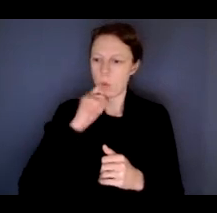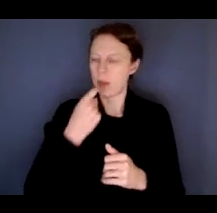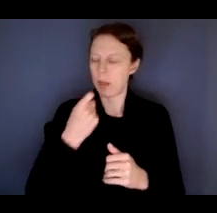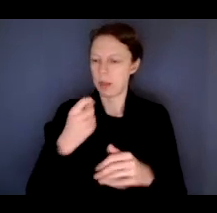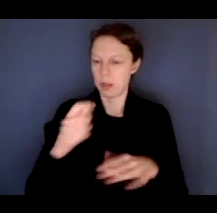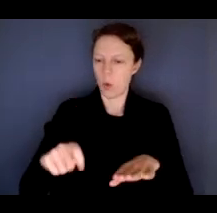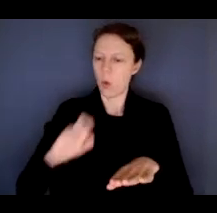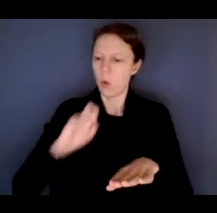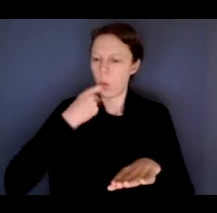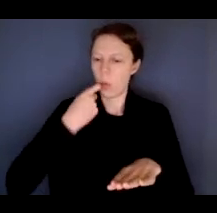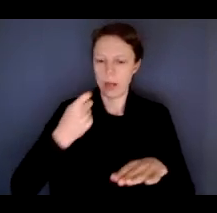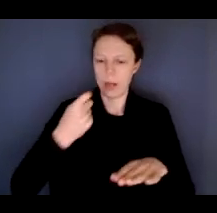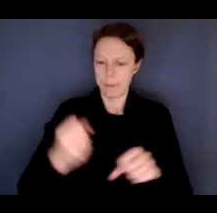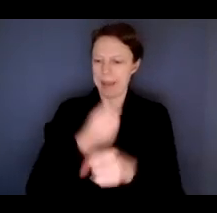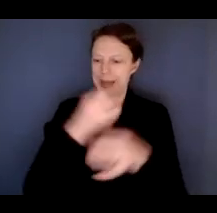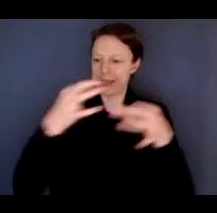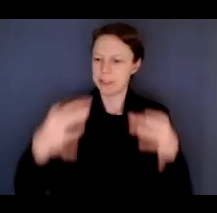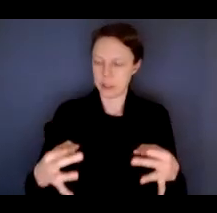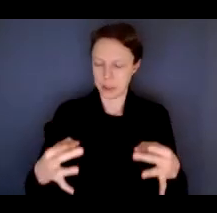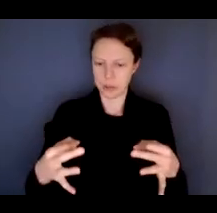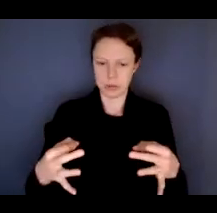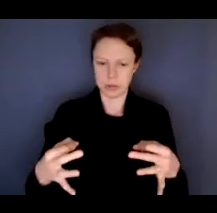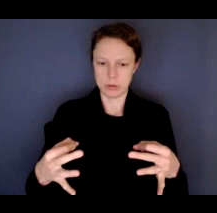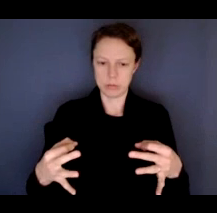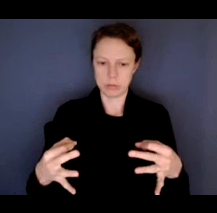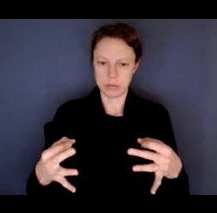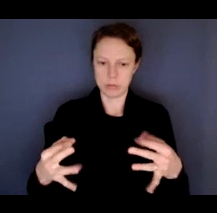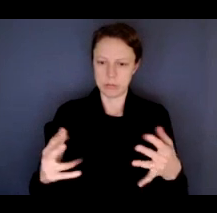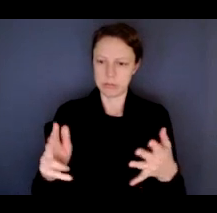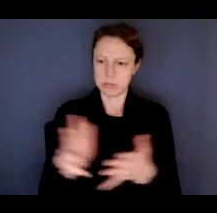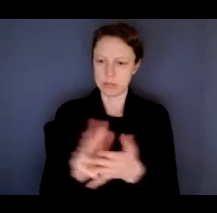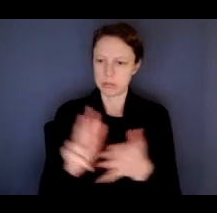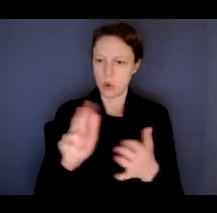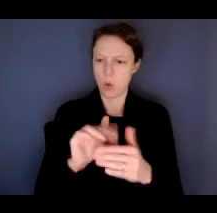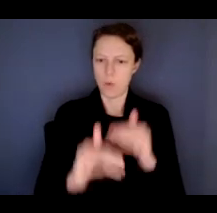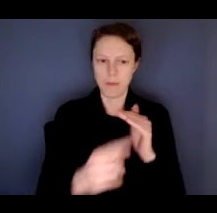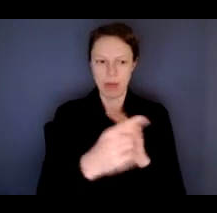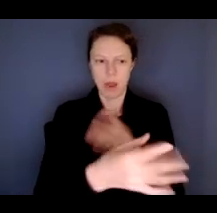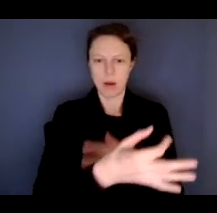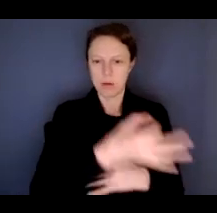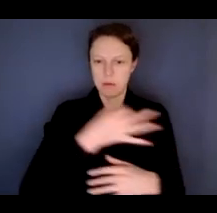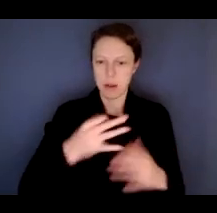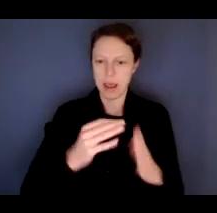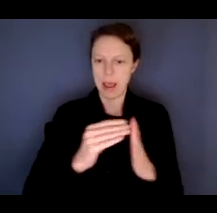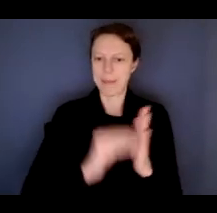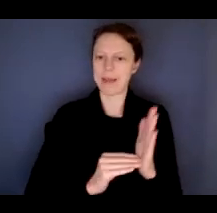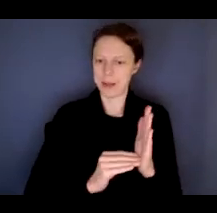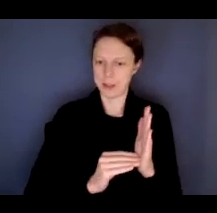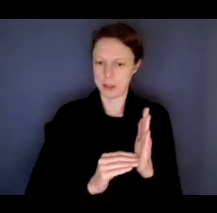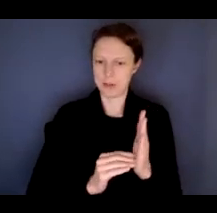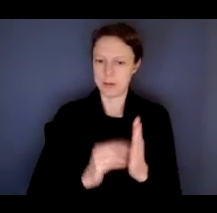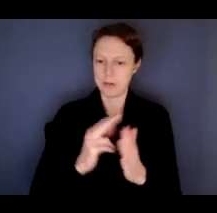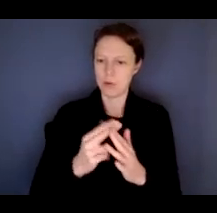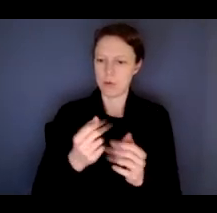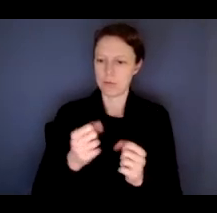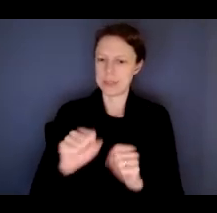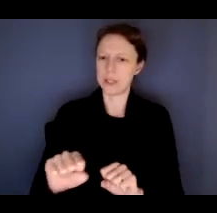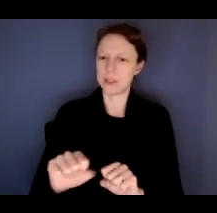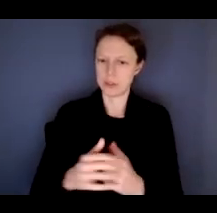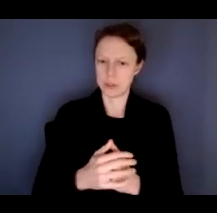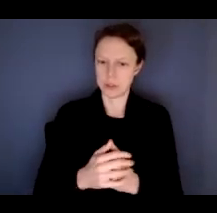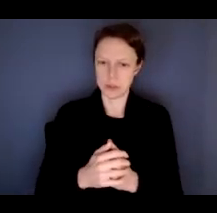on the application and that's the stage where witnesses might be called to give evidence.